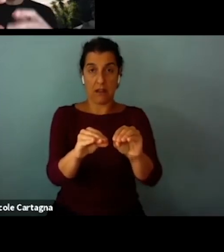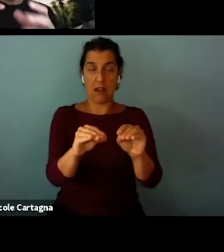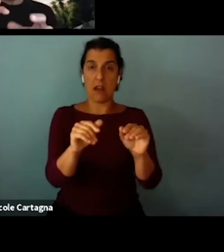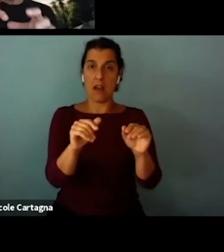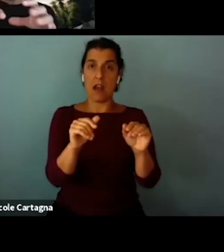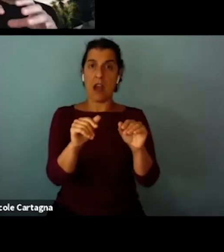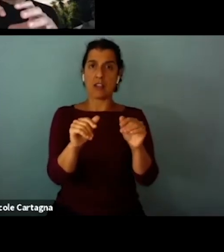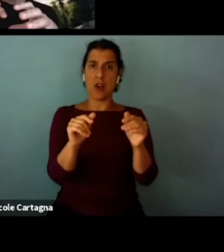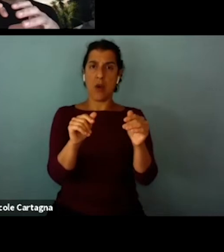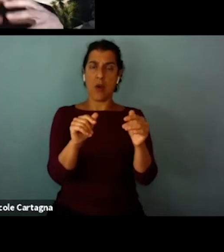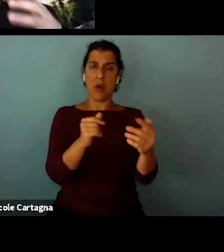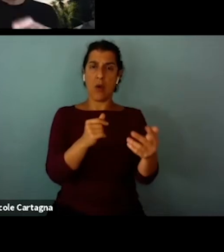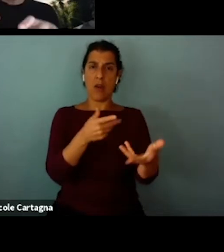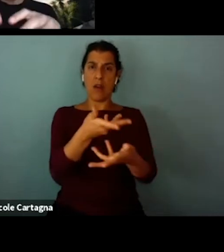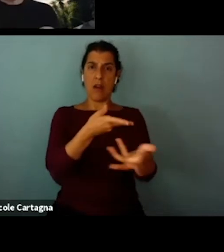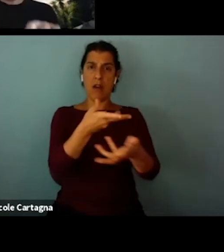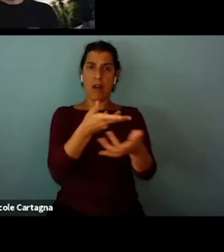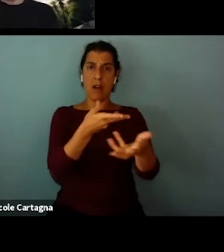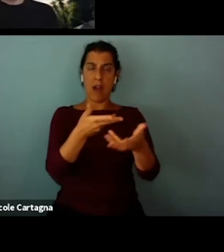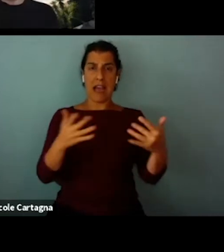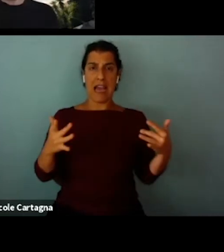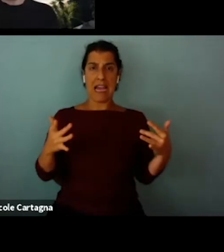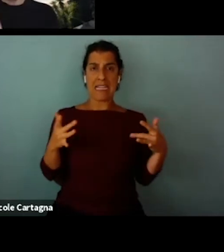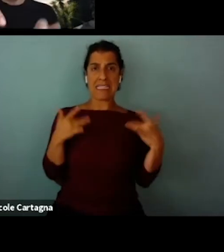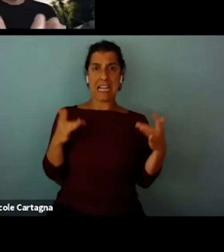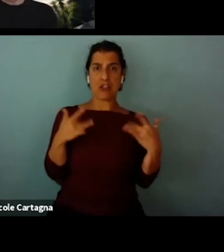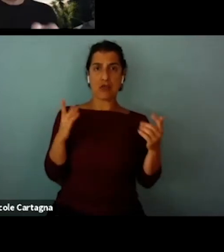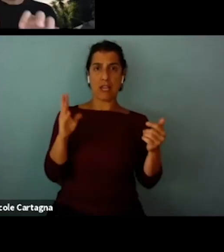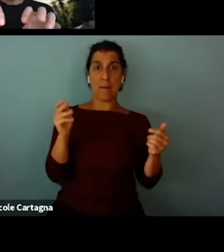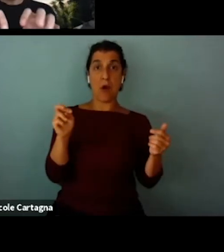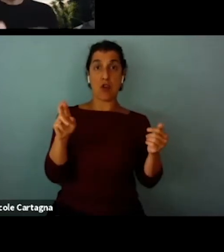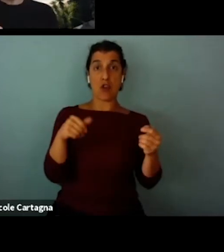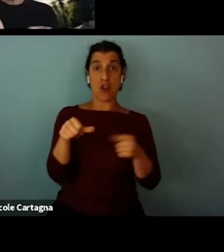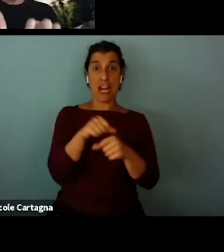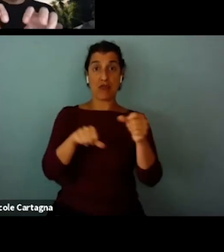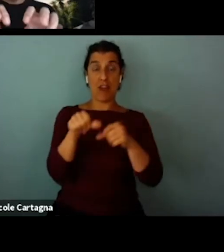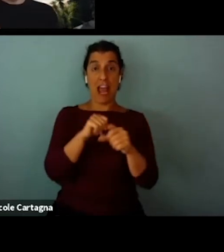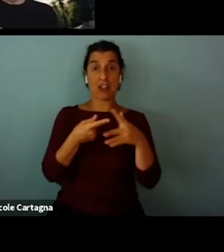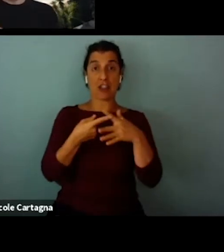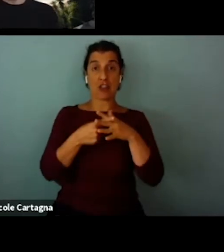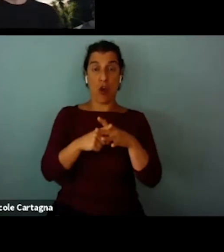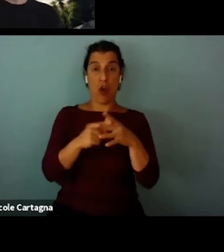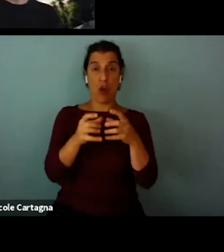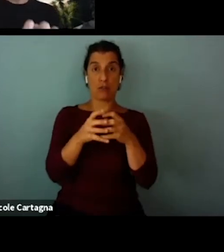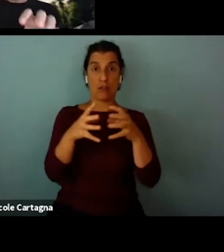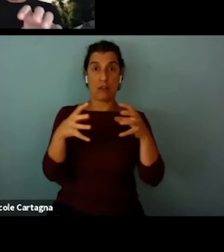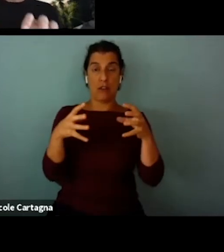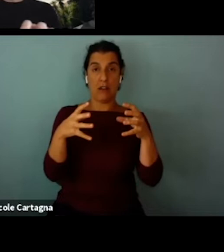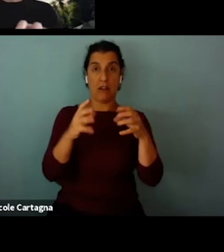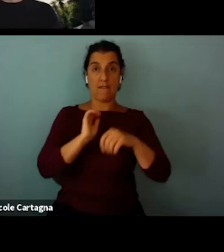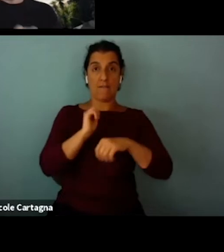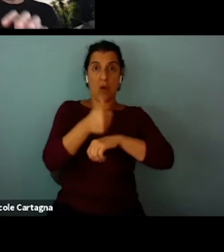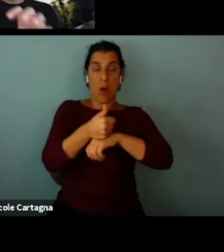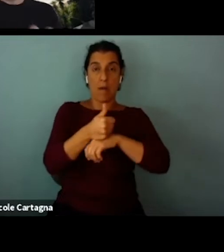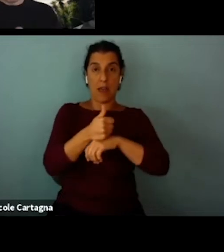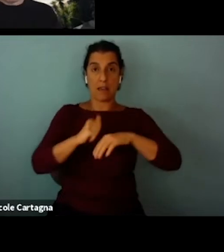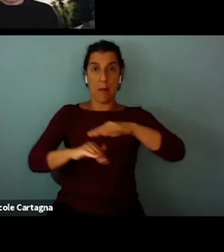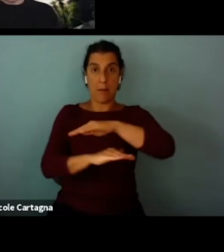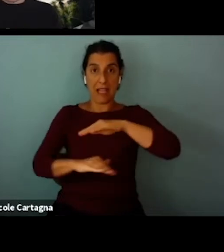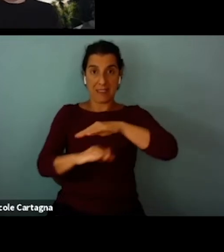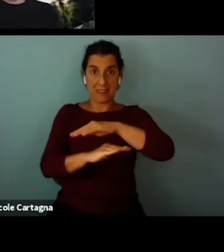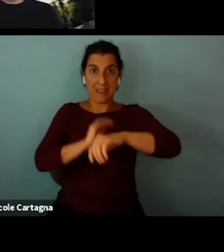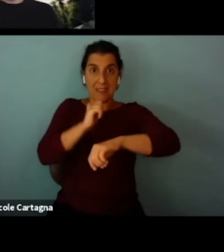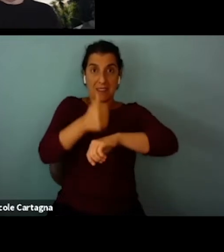ways in which the sensory motor interaction starts forming the basis for a grounded language model